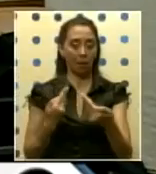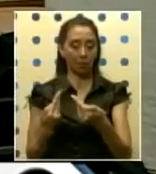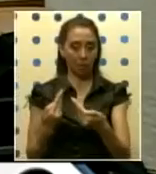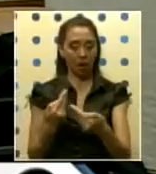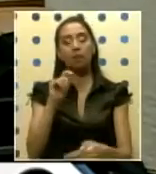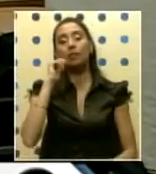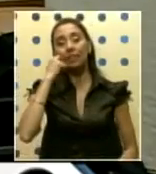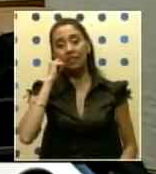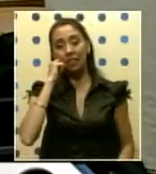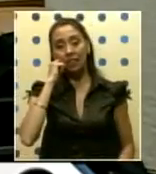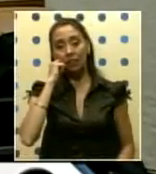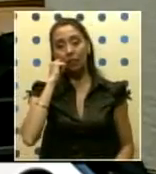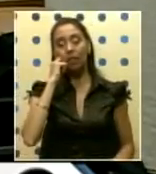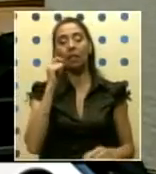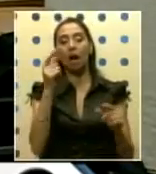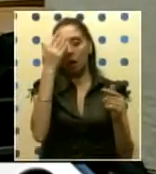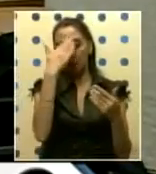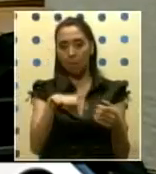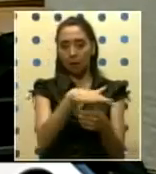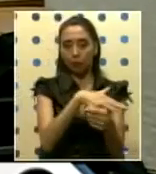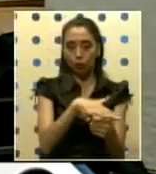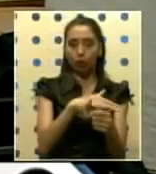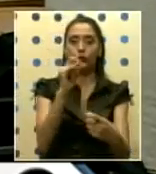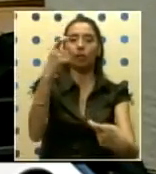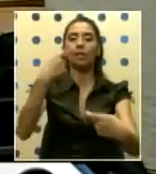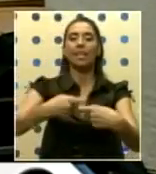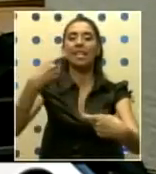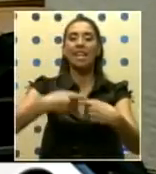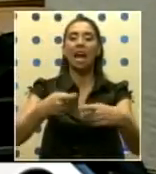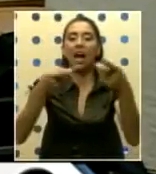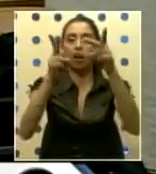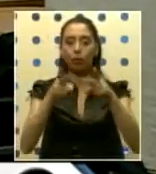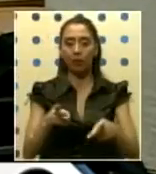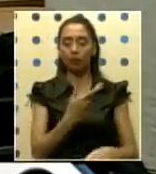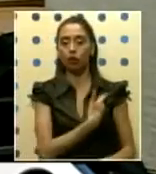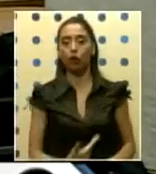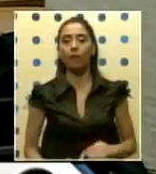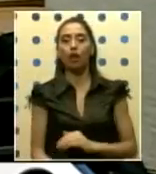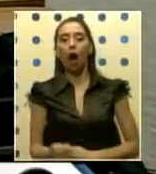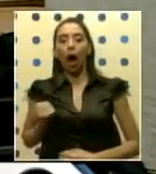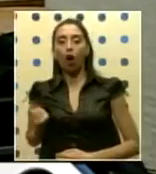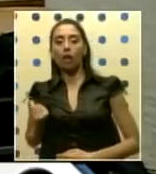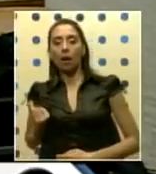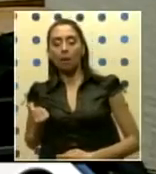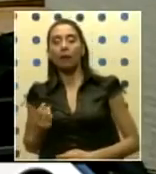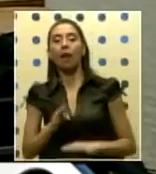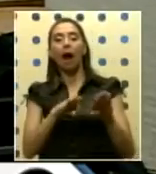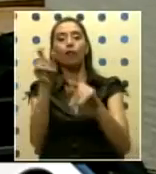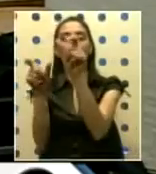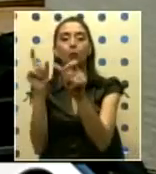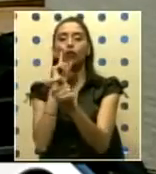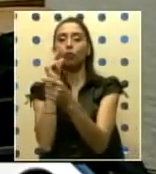in other words, precarization and the denial of rights. The government saves money, it privileges the privileged